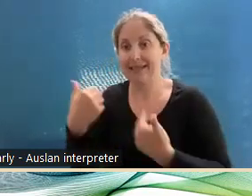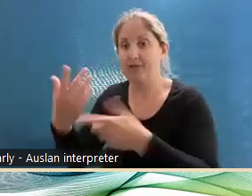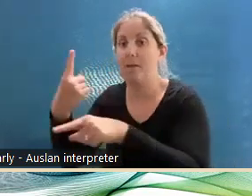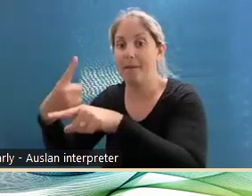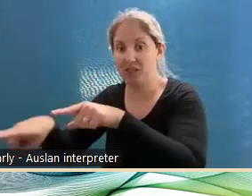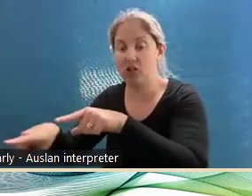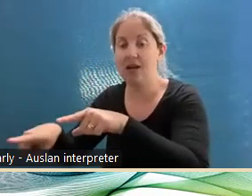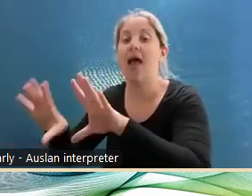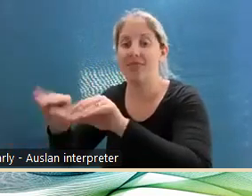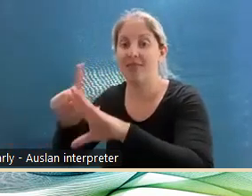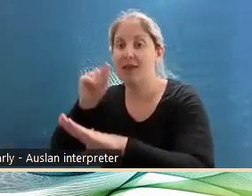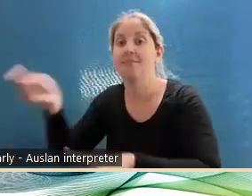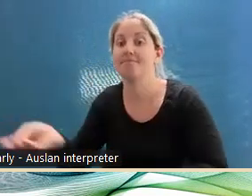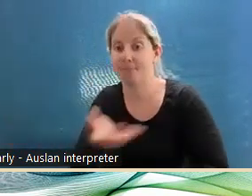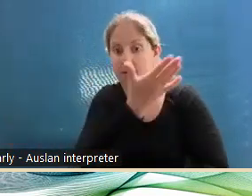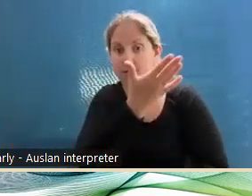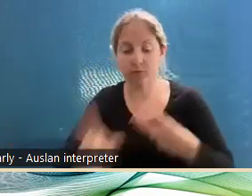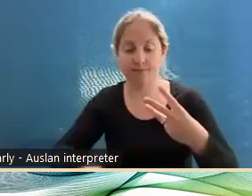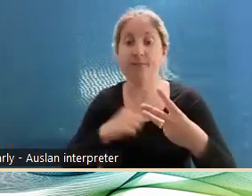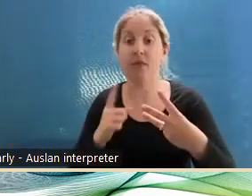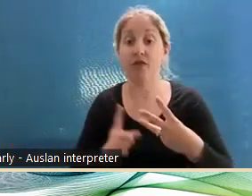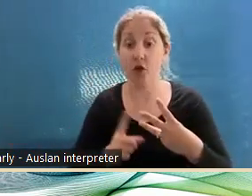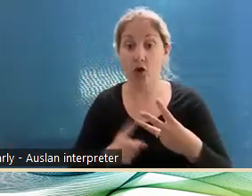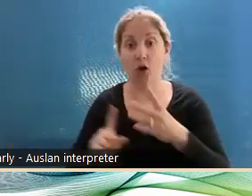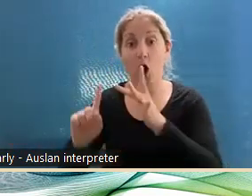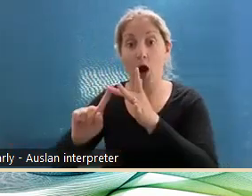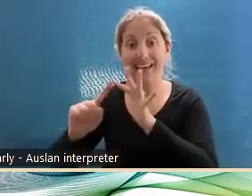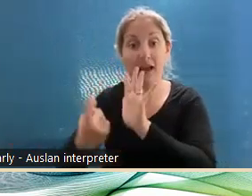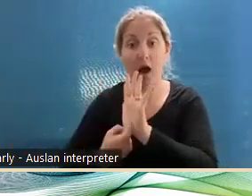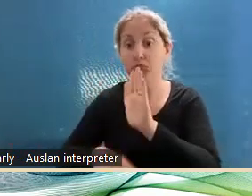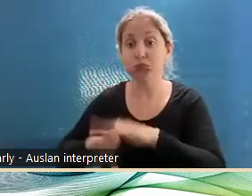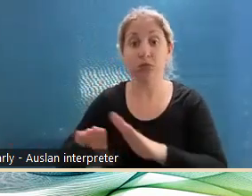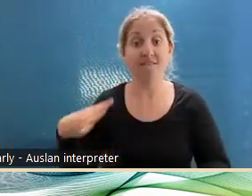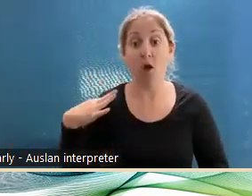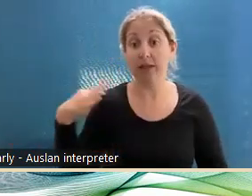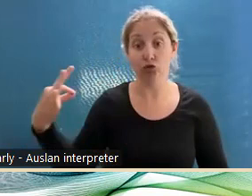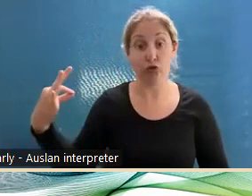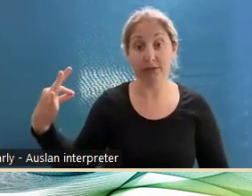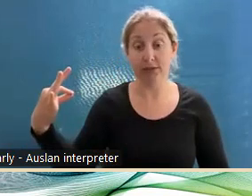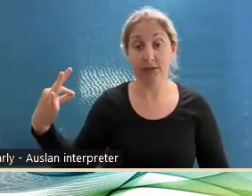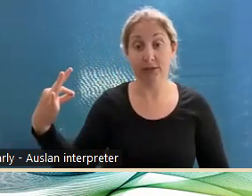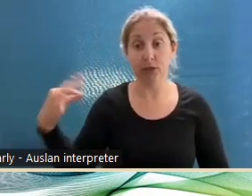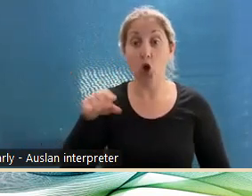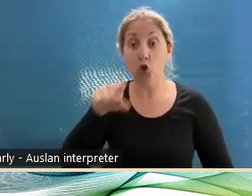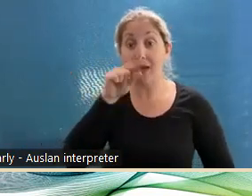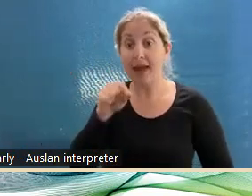Thirdly, the IER is voluntary. You can withdraw at any stage.